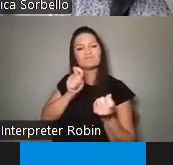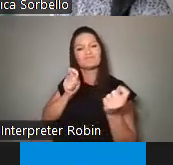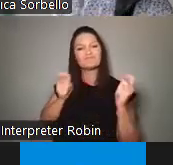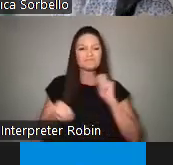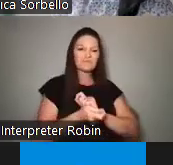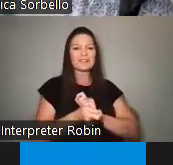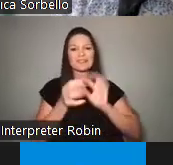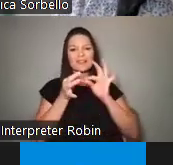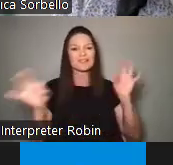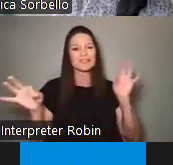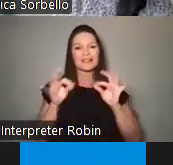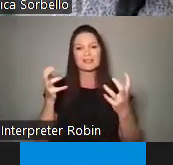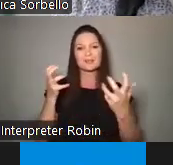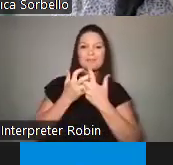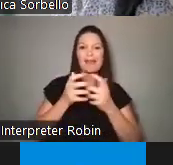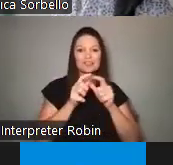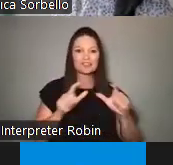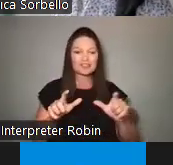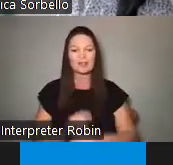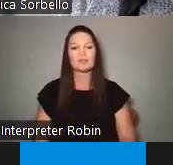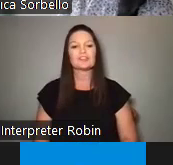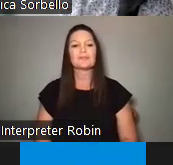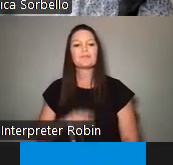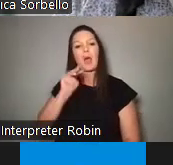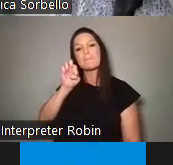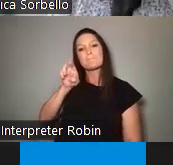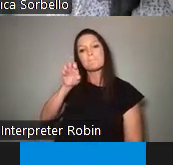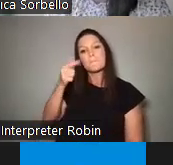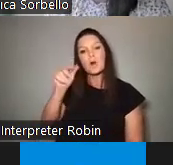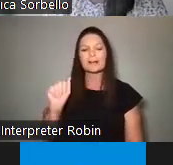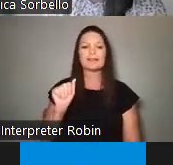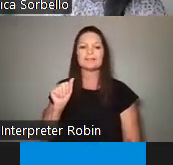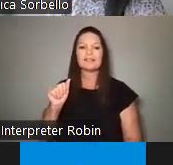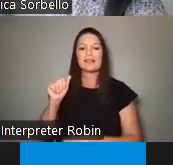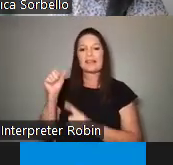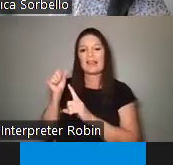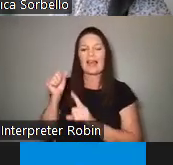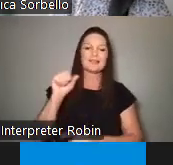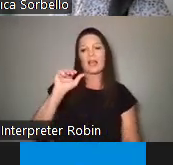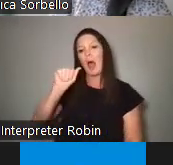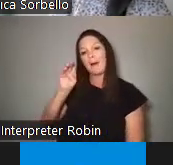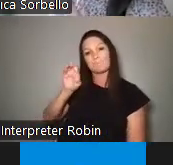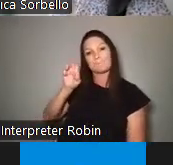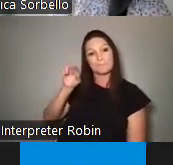language. Morgan is an addict who has abused oxycodone since they was 12.